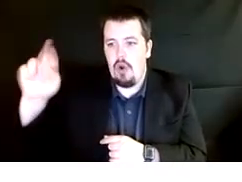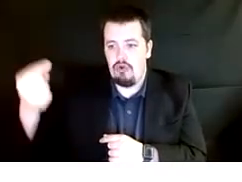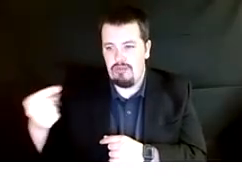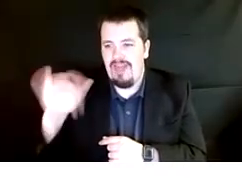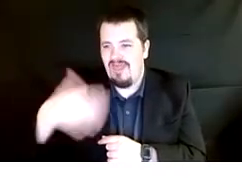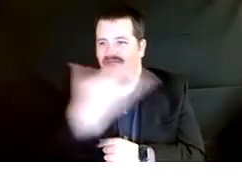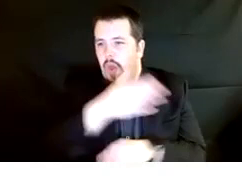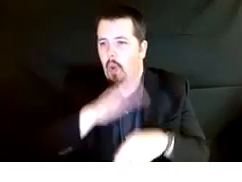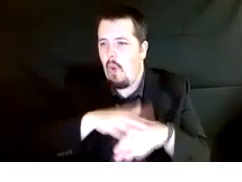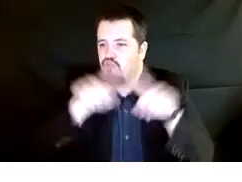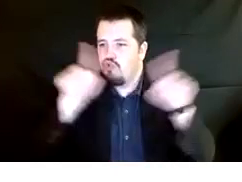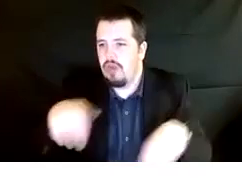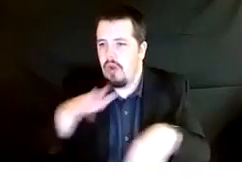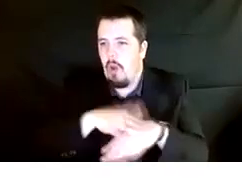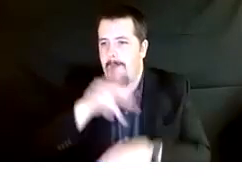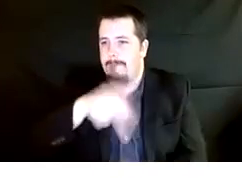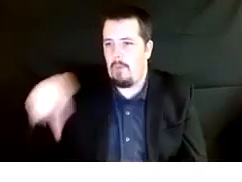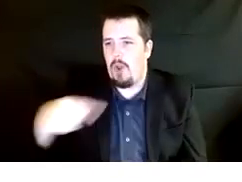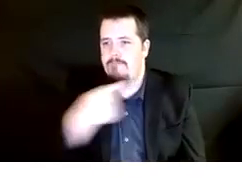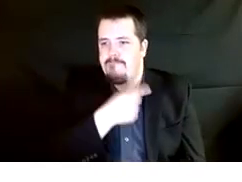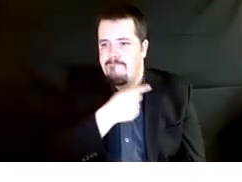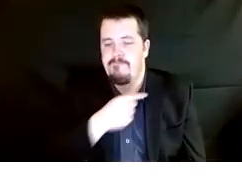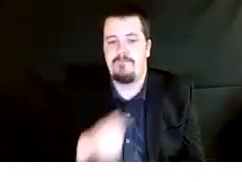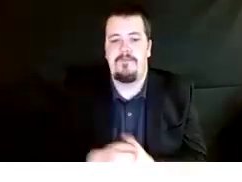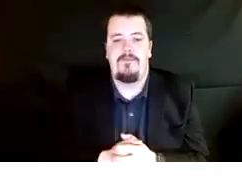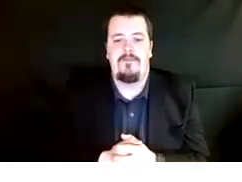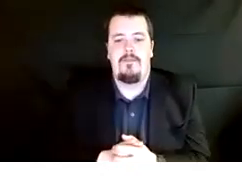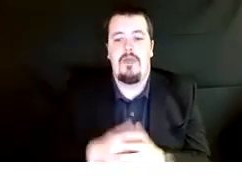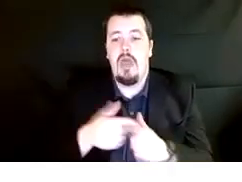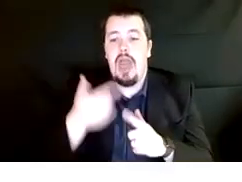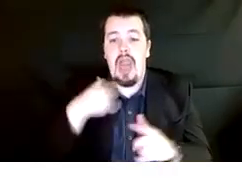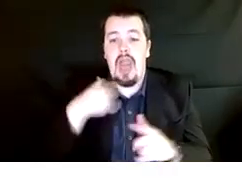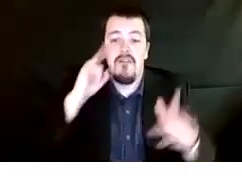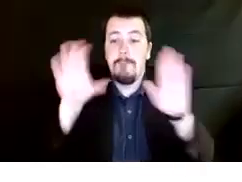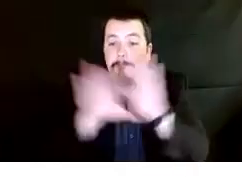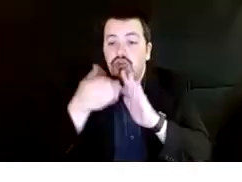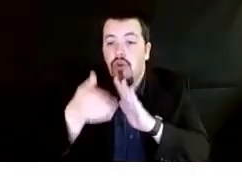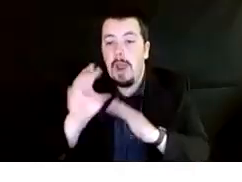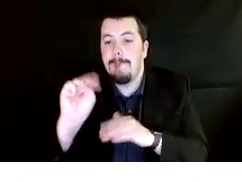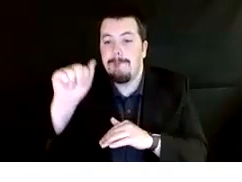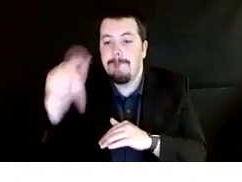materials.. on the slide there is a depiction of the map of the United States that labels